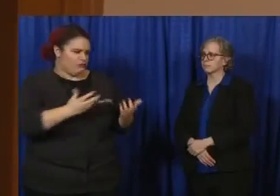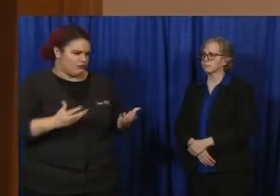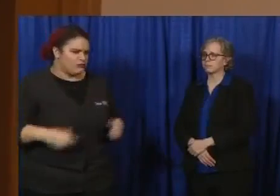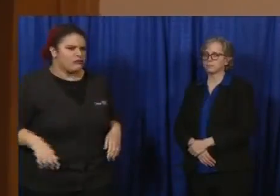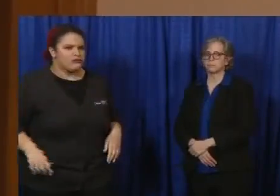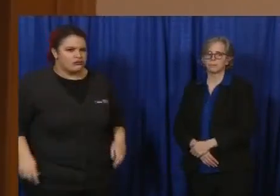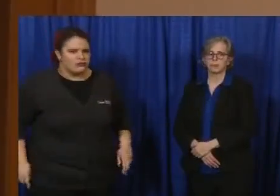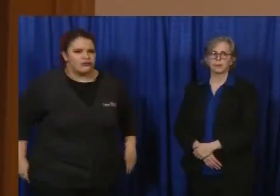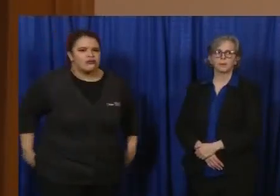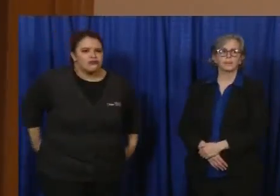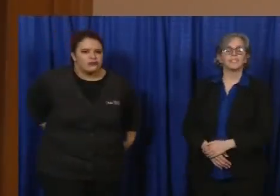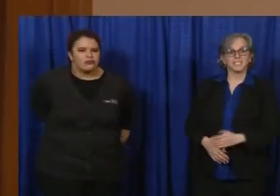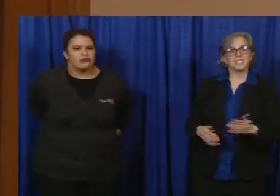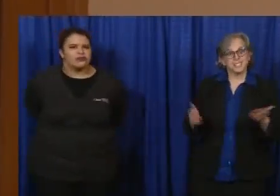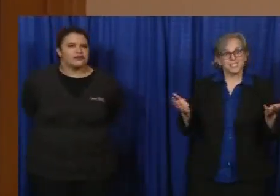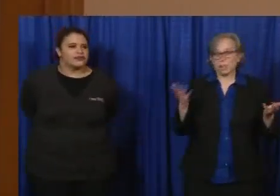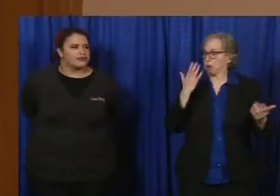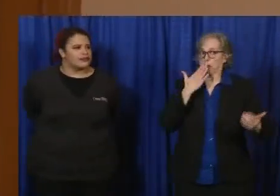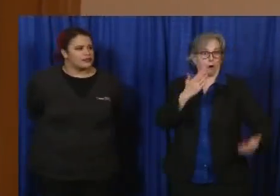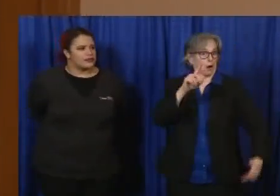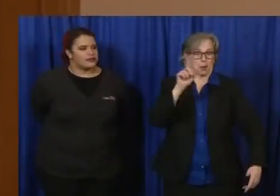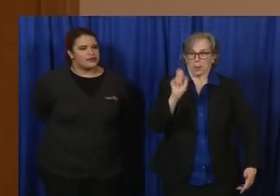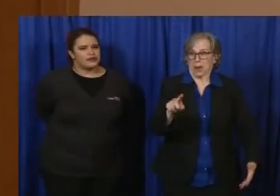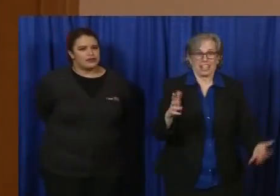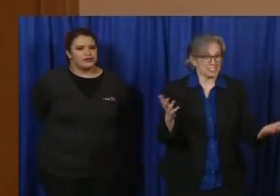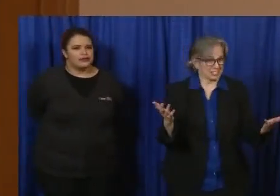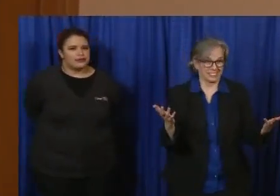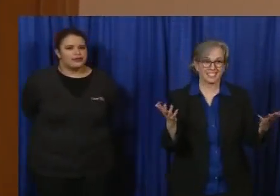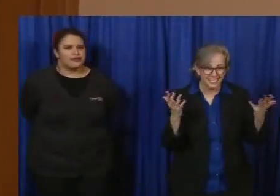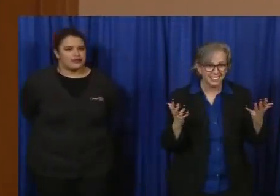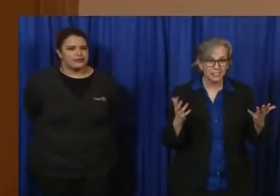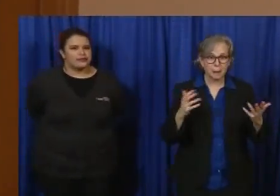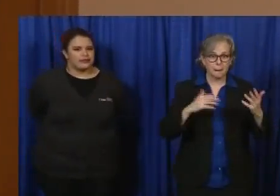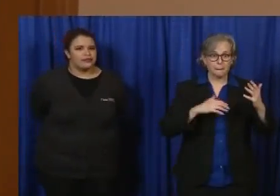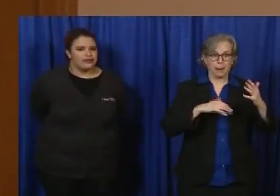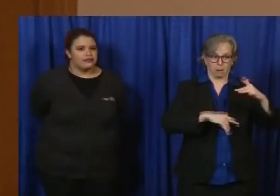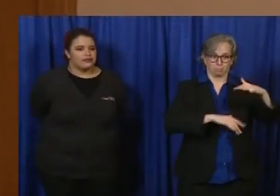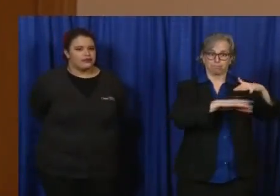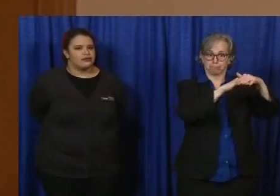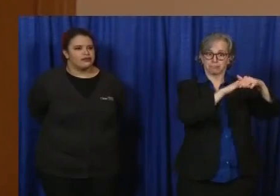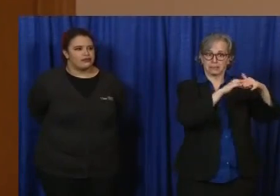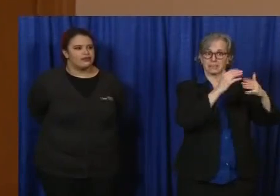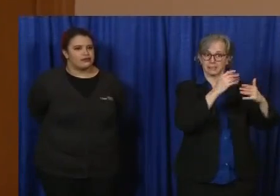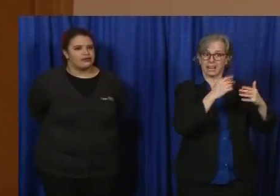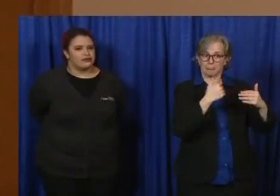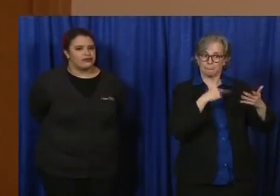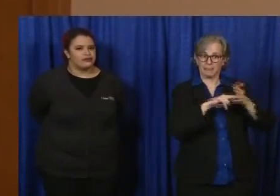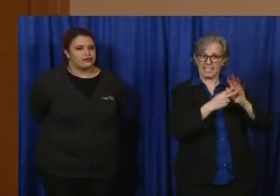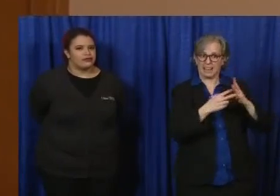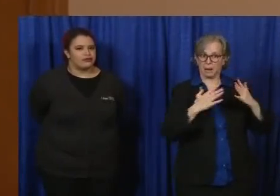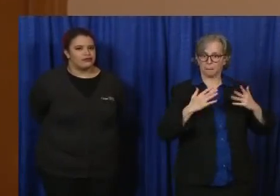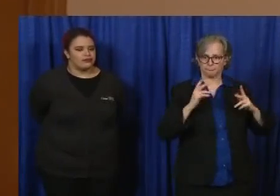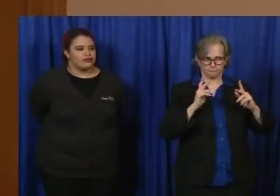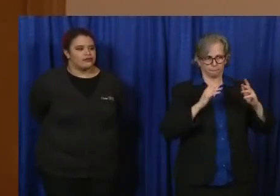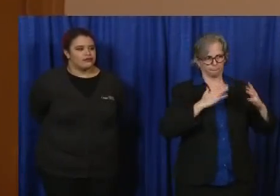A QUESTION FOR DR. ACTON . THERE HAS BEEN A LOT OF DISCUSSION ABOUT BUILDING OUT THE PHYSICAL INFRASTRUCTURE. COULD YOU TALK ABOUT THE PEOPLE OF THAT SYSTEM? WE DO WE STAND IN TERMS OF